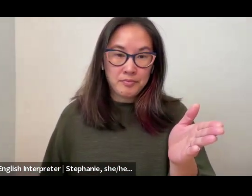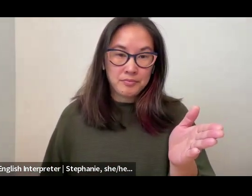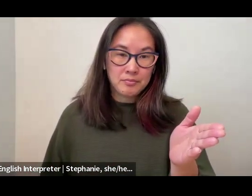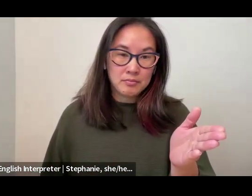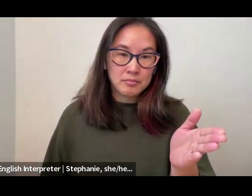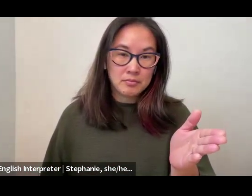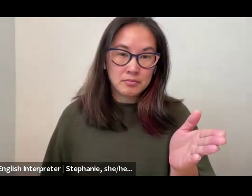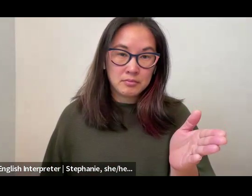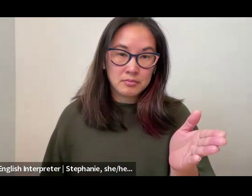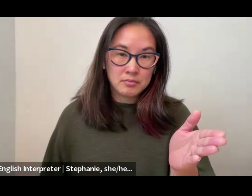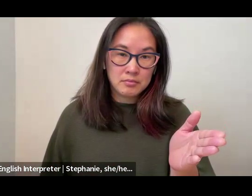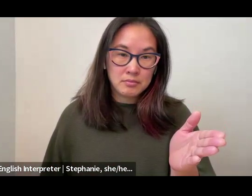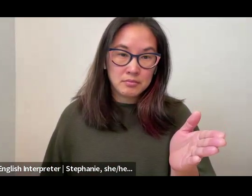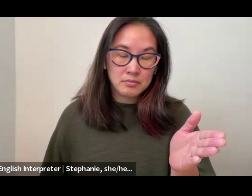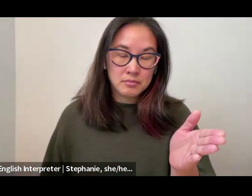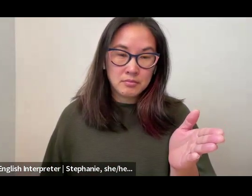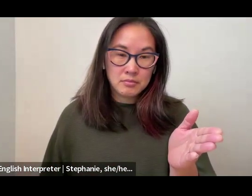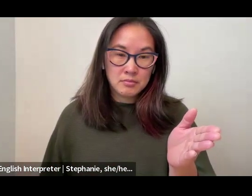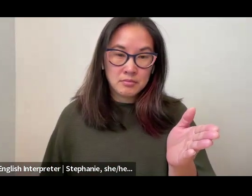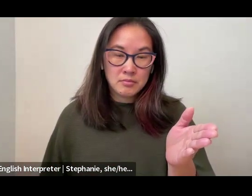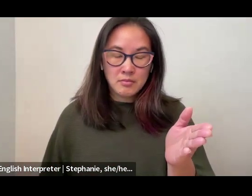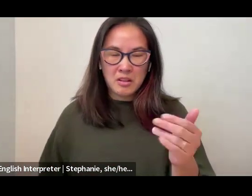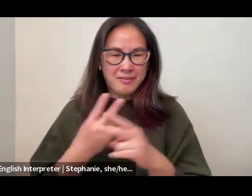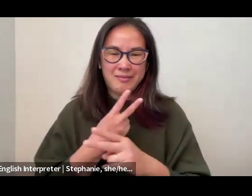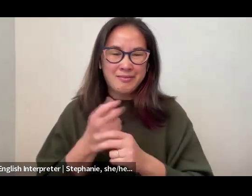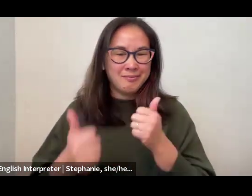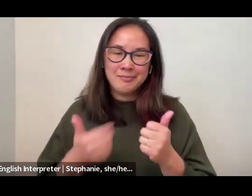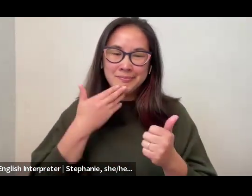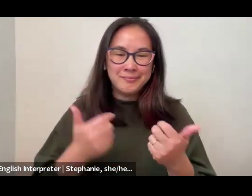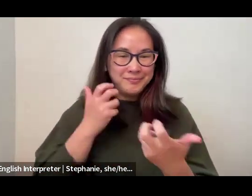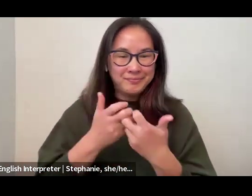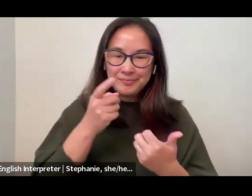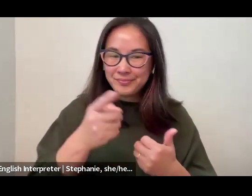So, find, play around with it for a second. Find a position that is comfortable.